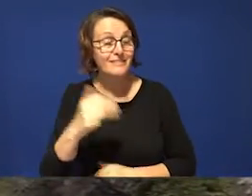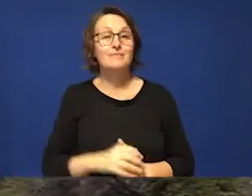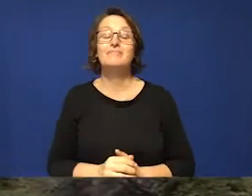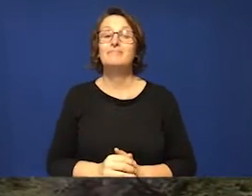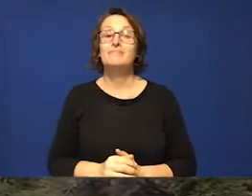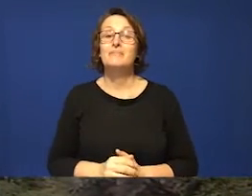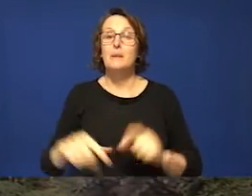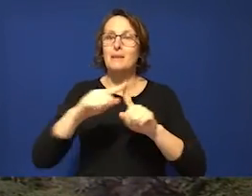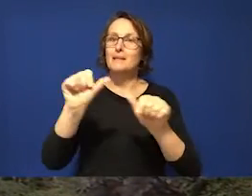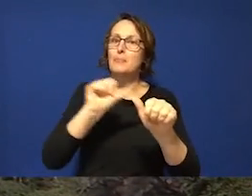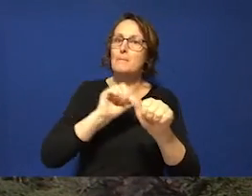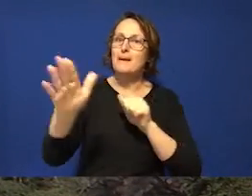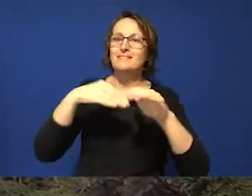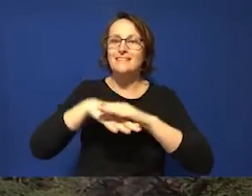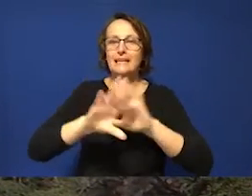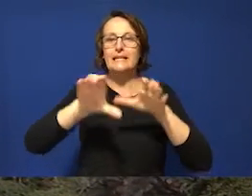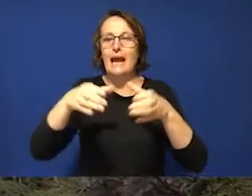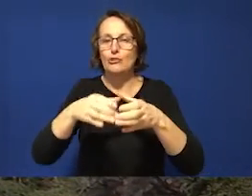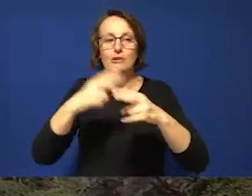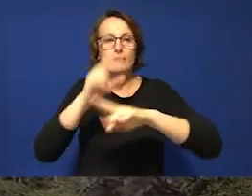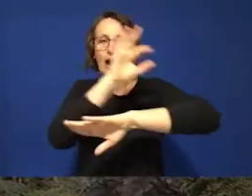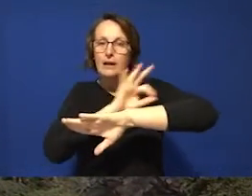and the best in category for architectural designs.